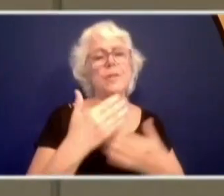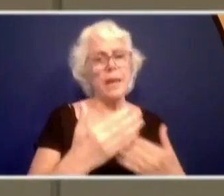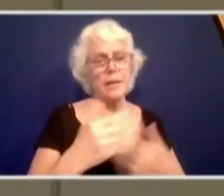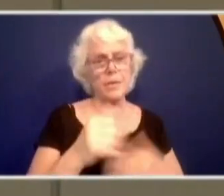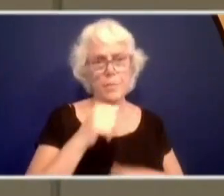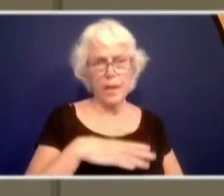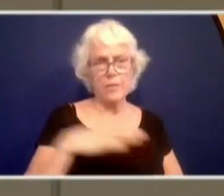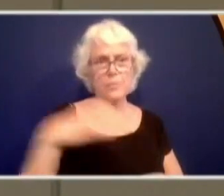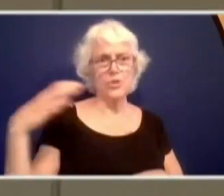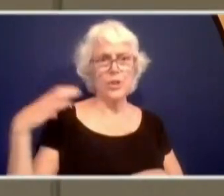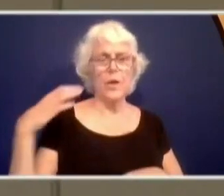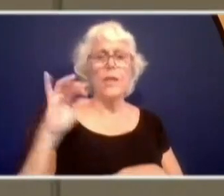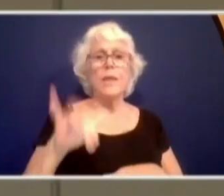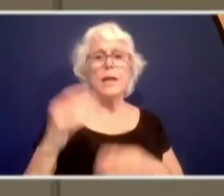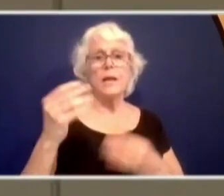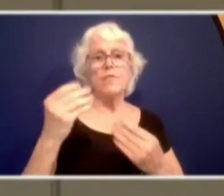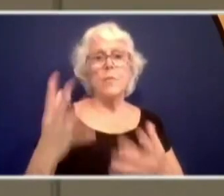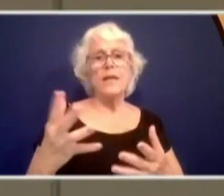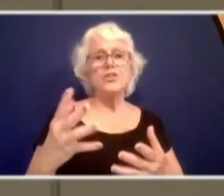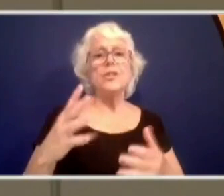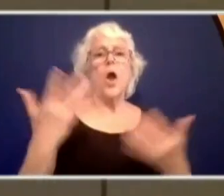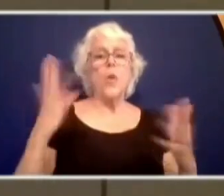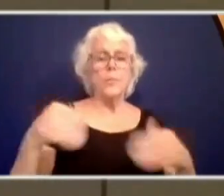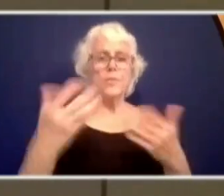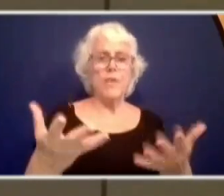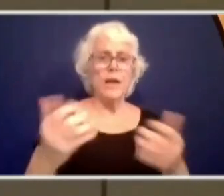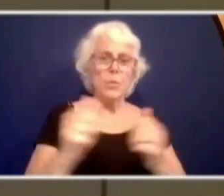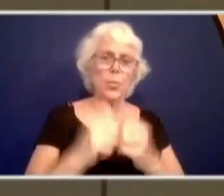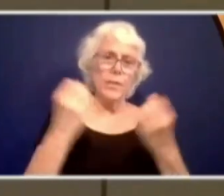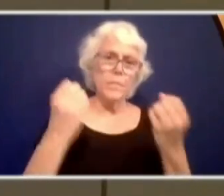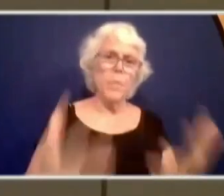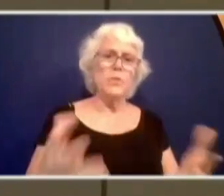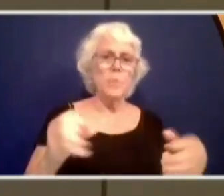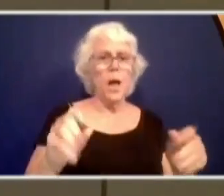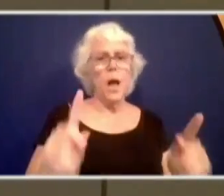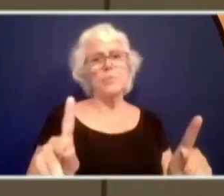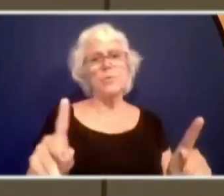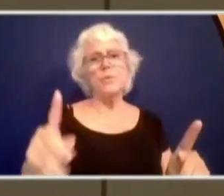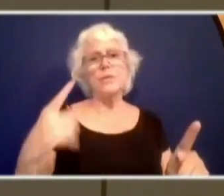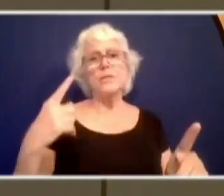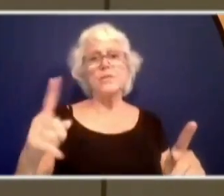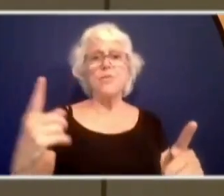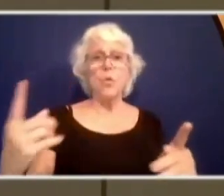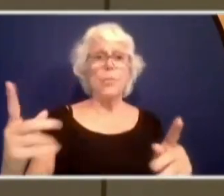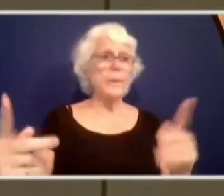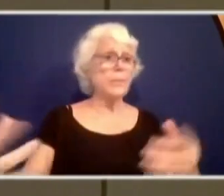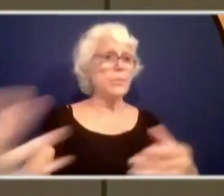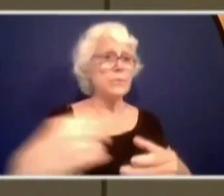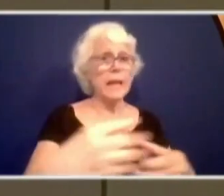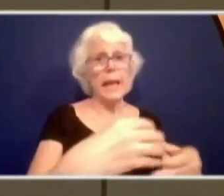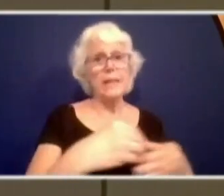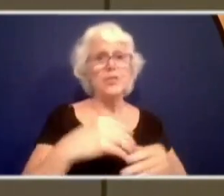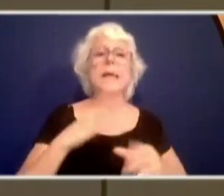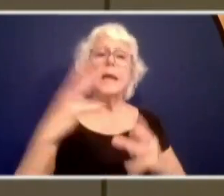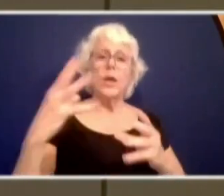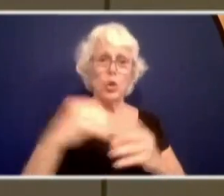this information has been provided with multiple opportunities for engagement, including a public hearing. We've not received, um,